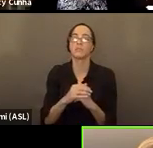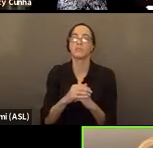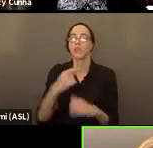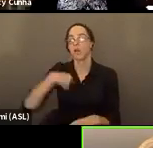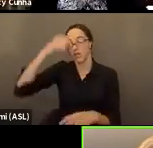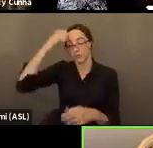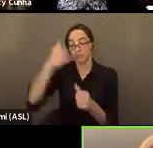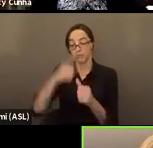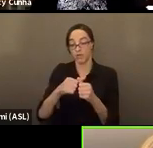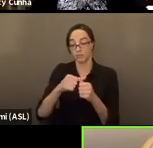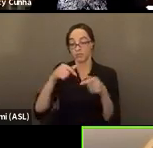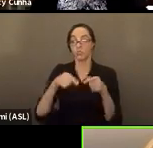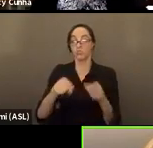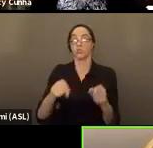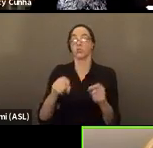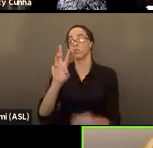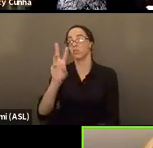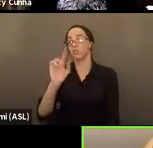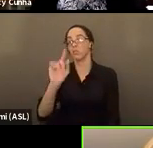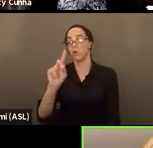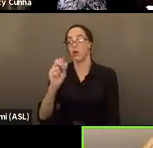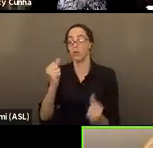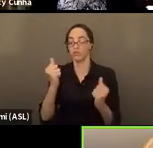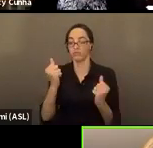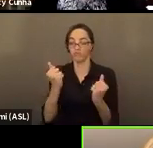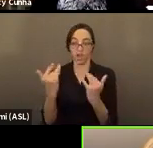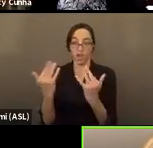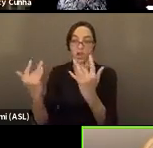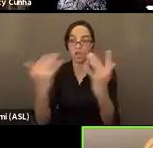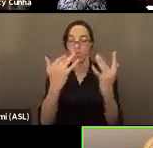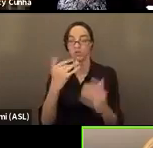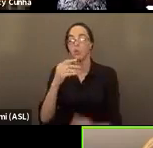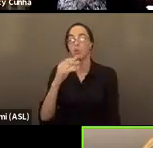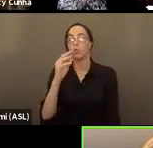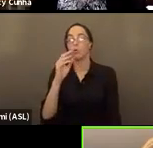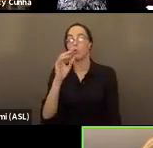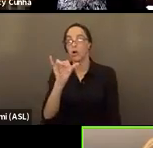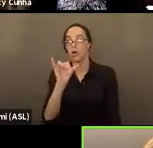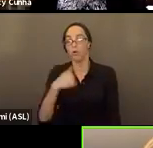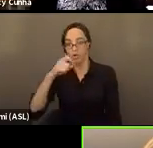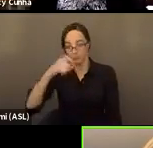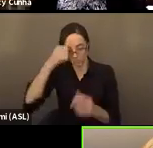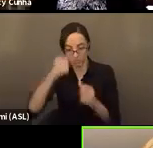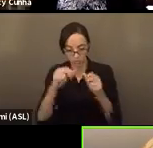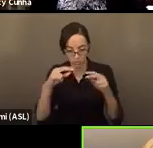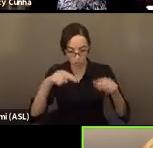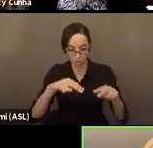bag and make sure that i had a week's worth of prescription medication um i can't emphasize that